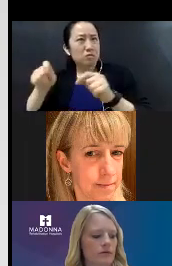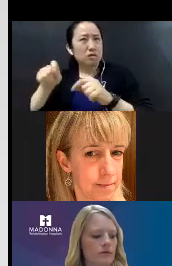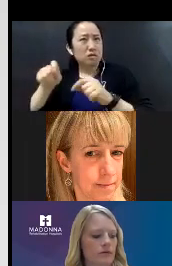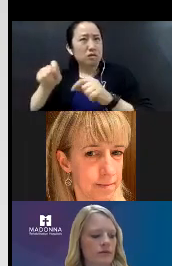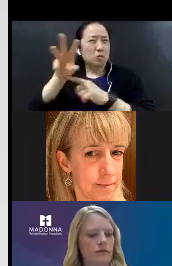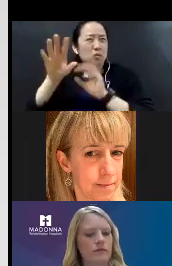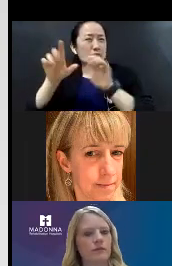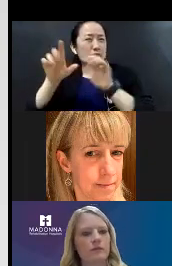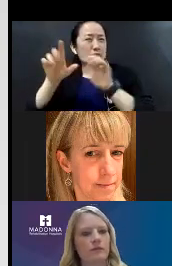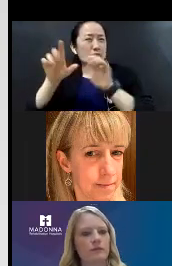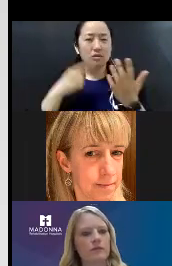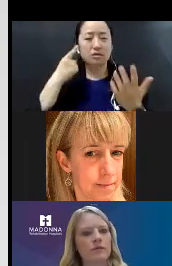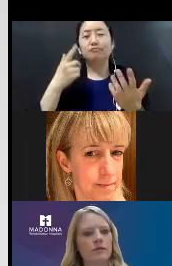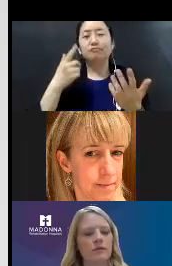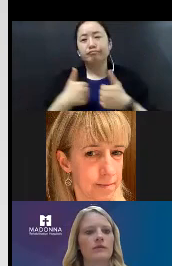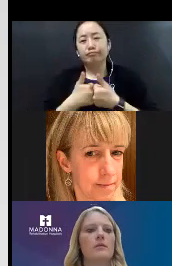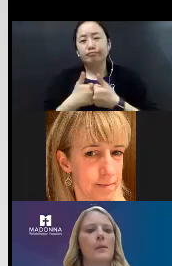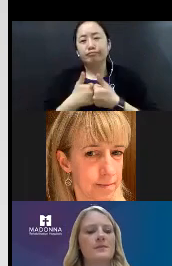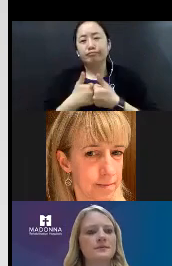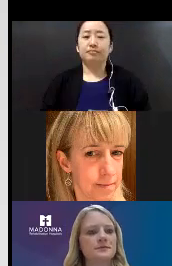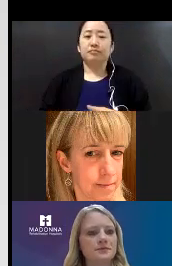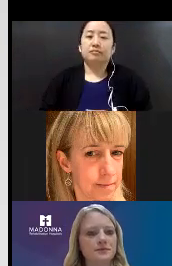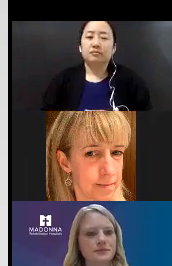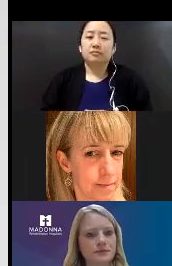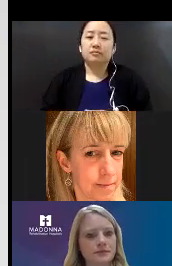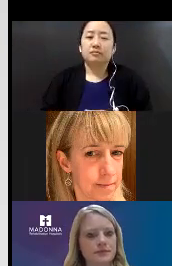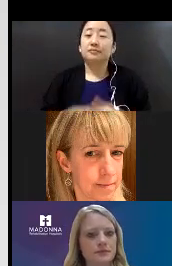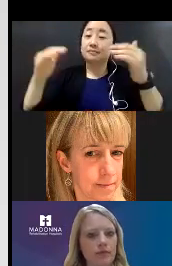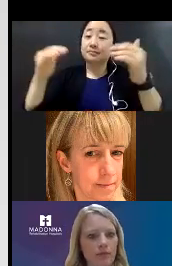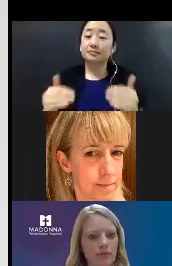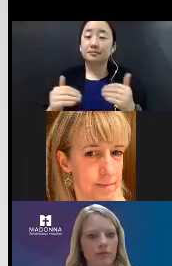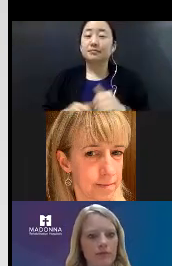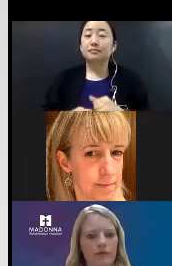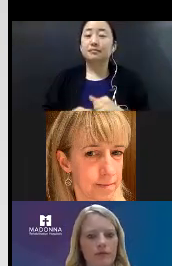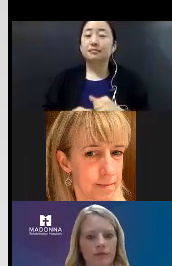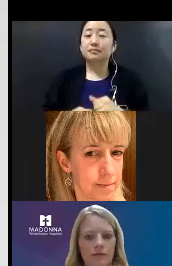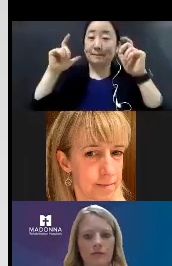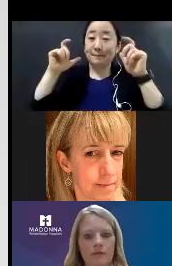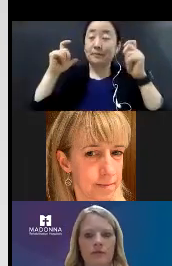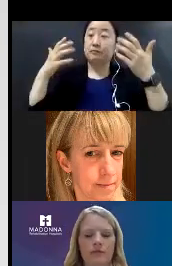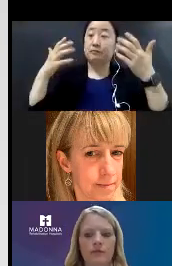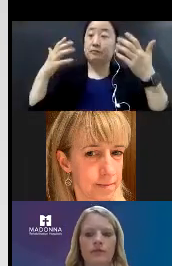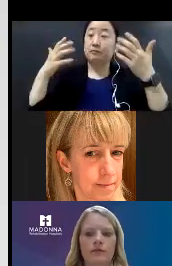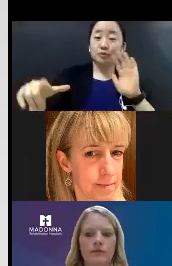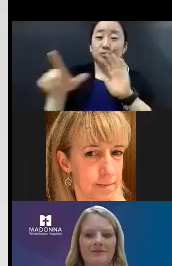ANOTHER BIG ONE IS GETTING PICTURES PRINTED OR GETTING THEM SOMEHOW RETURNED TO US.